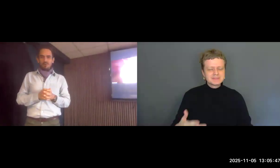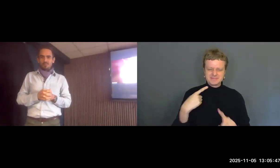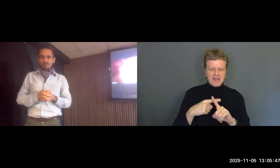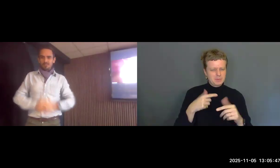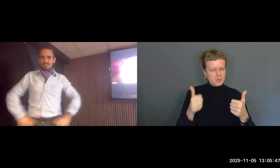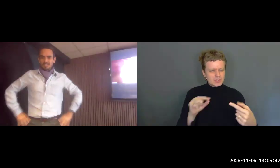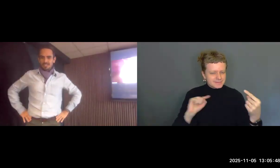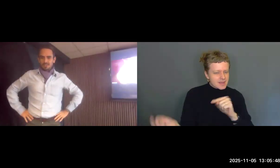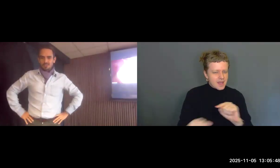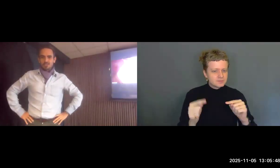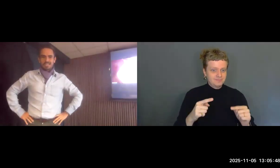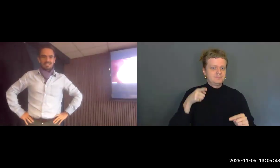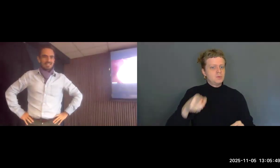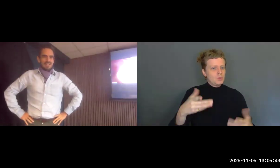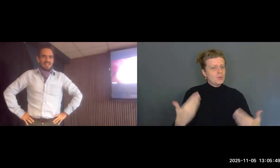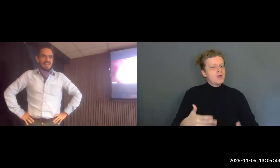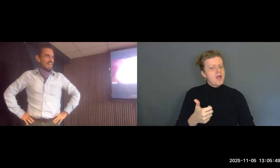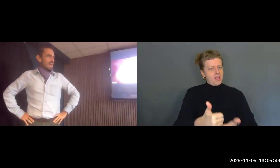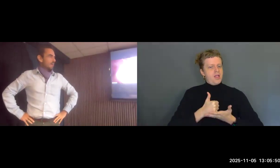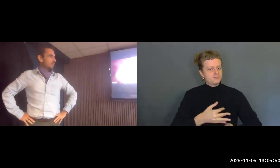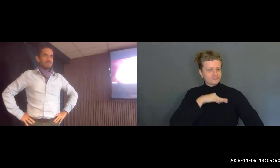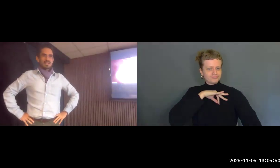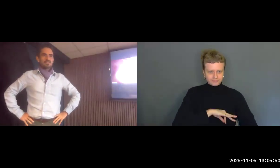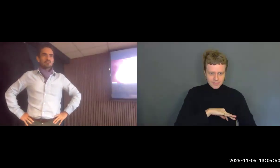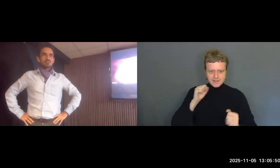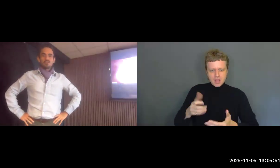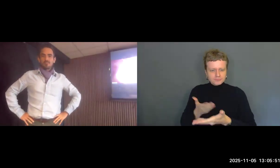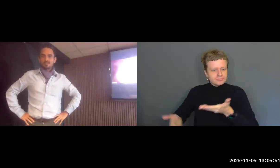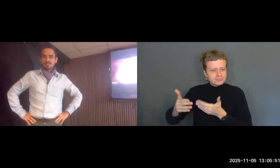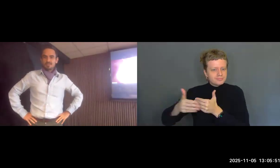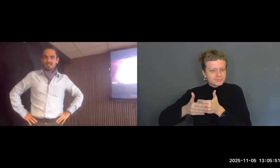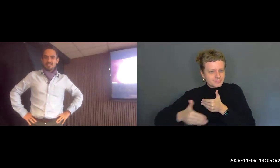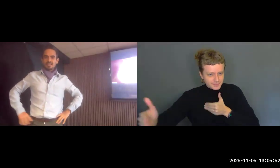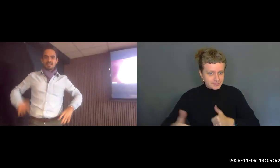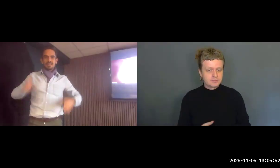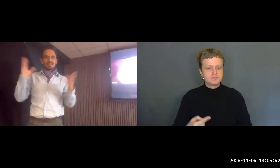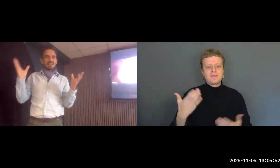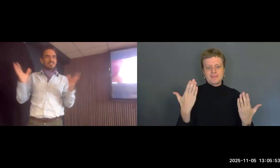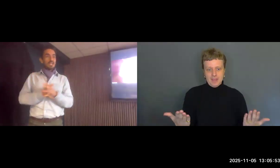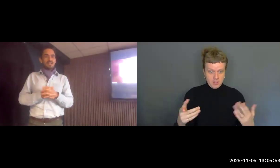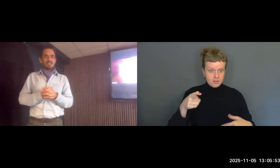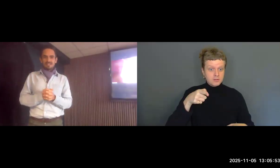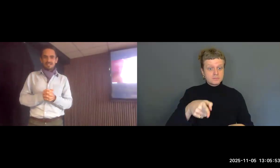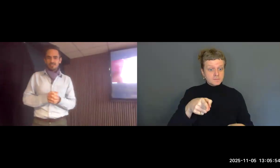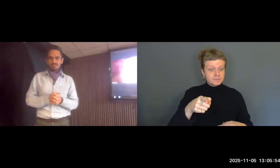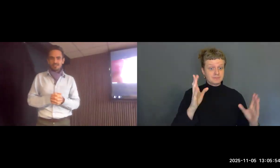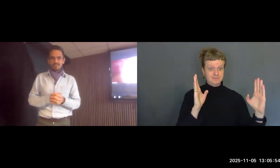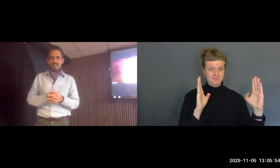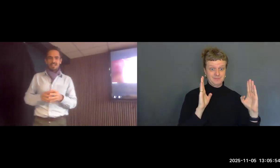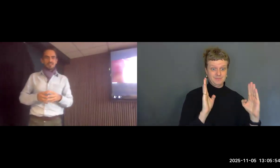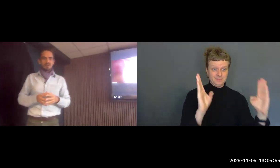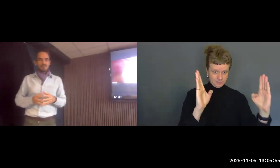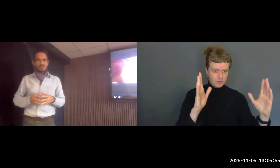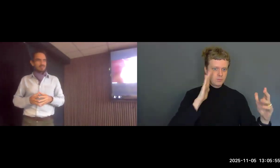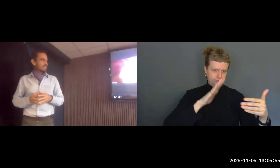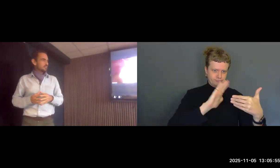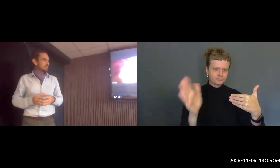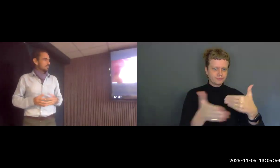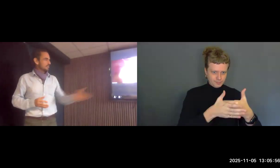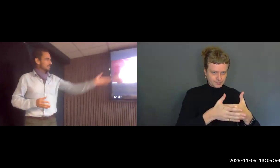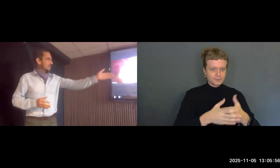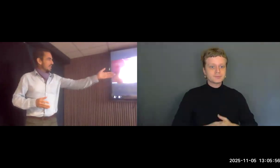more opportunity to chat. We would like to stop, officially, the second edition of the Leiden Birmingham Lecture Series.